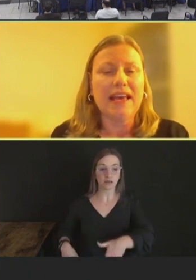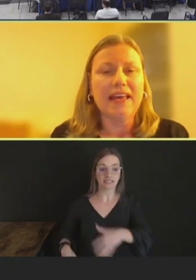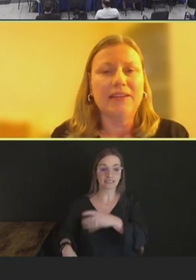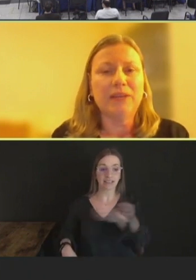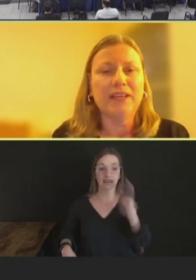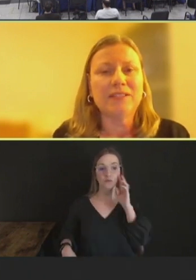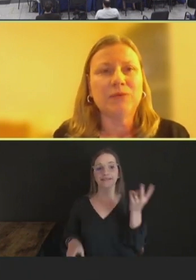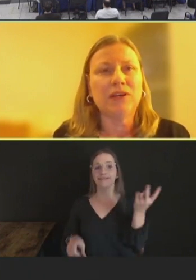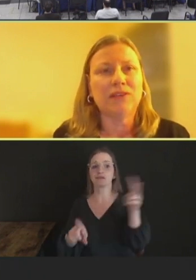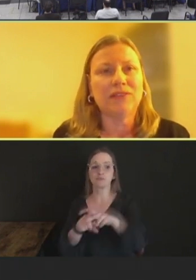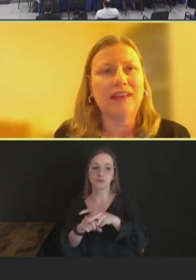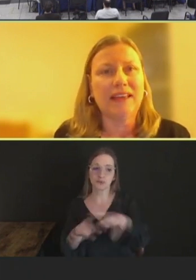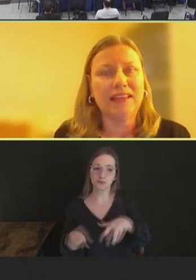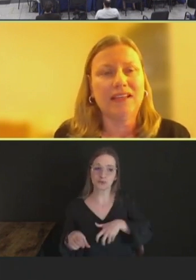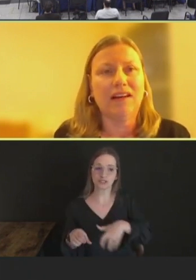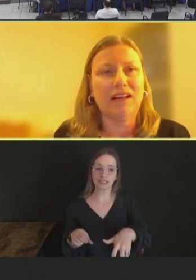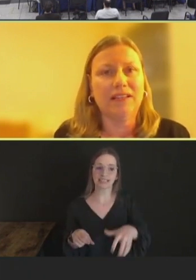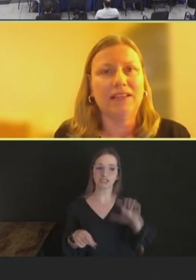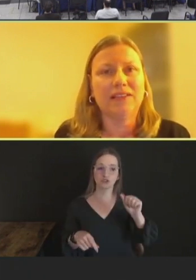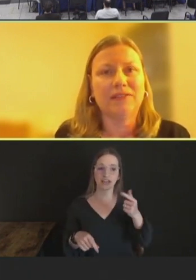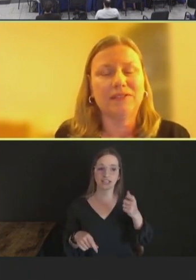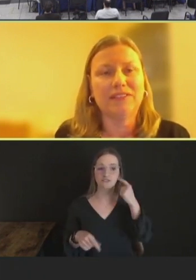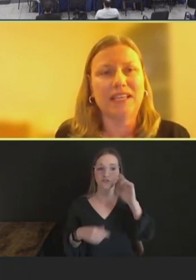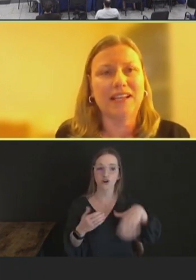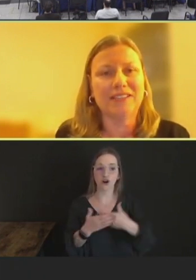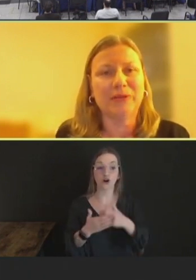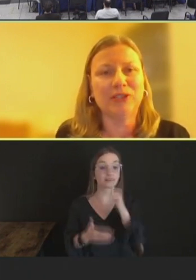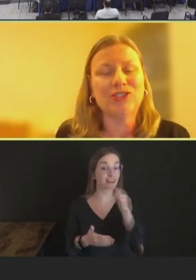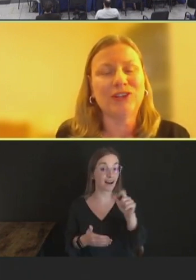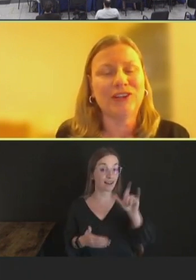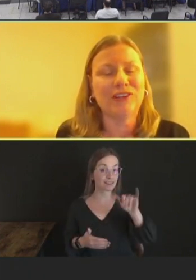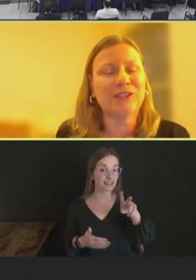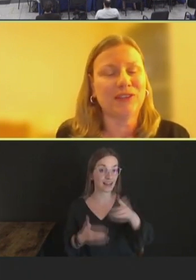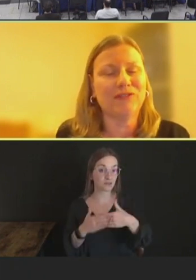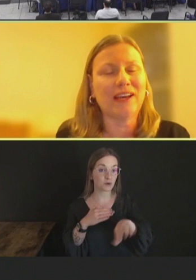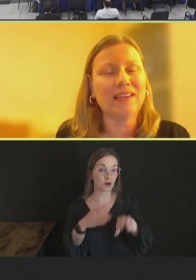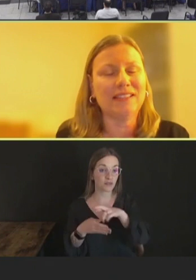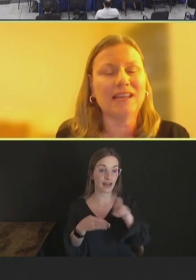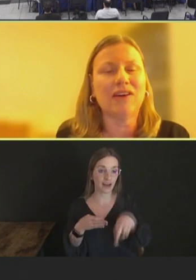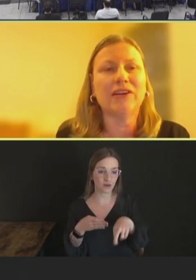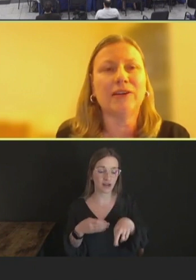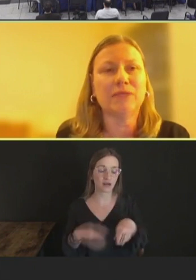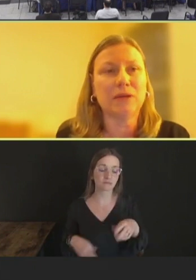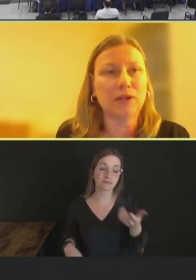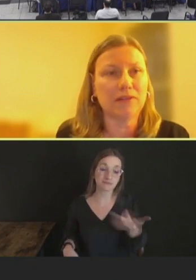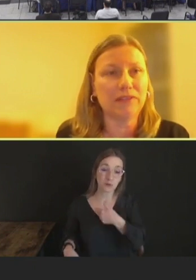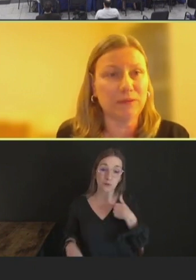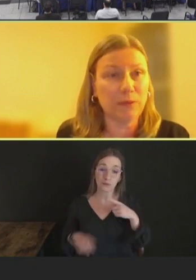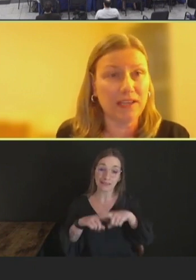And because we are reliant on data to mature so we can find these outcomes and we're waiting